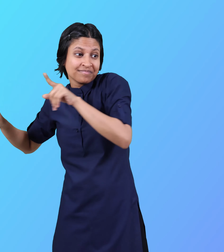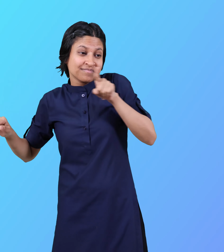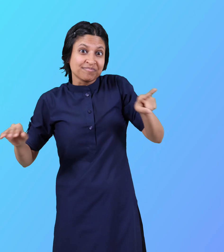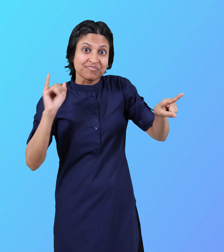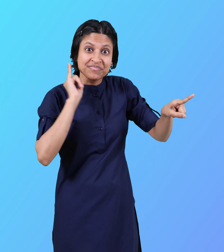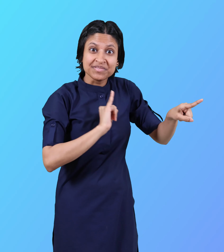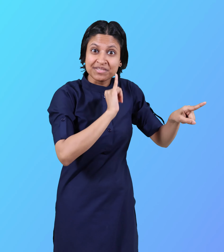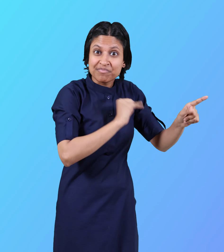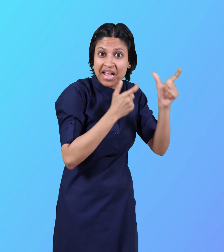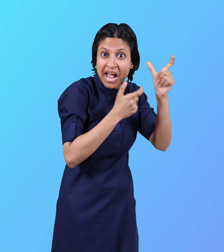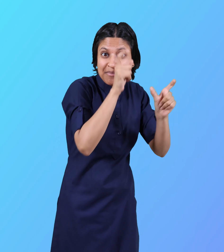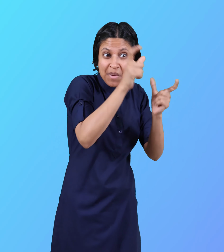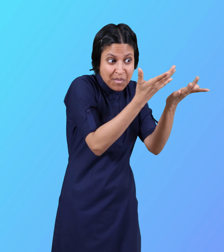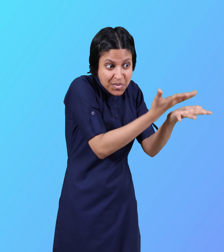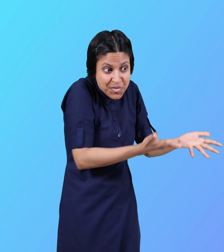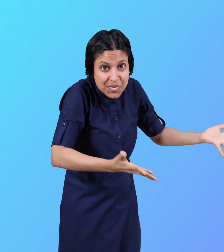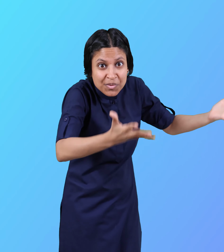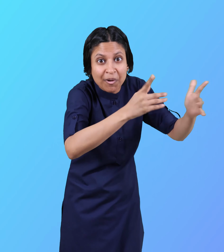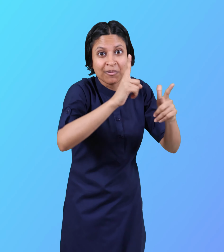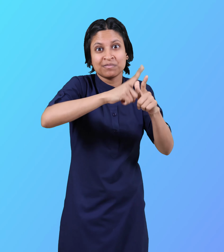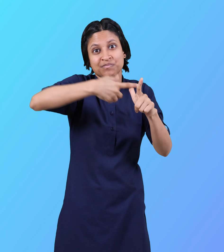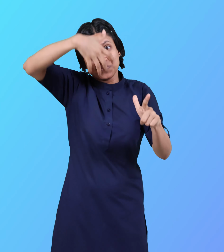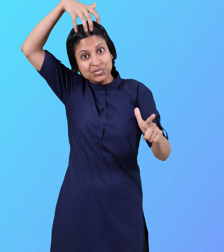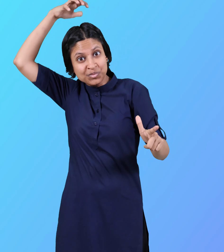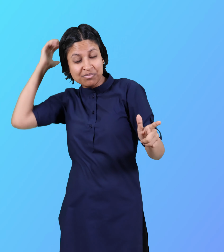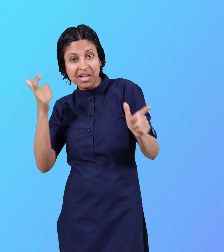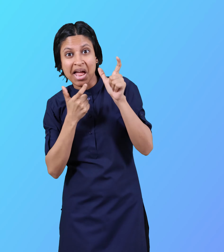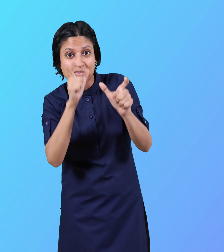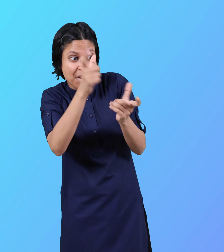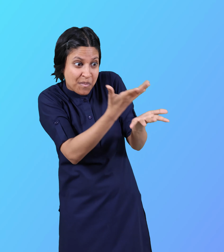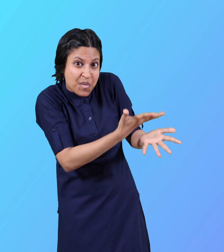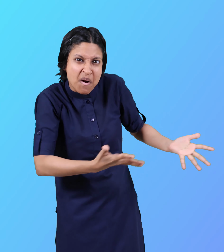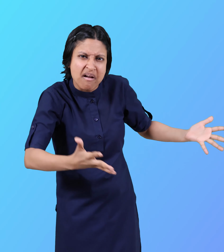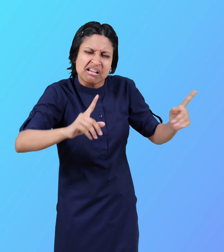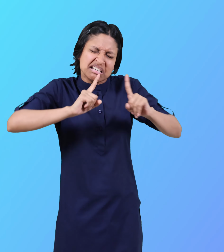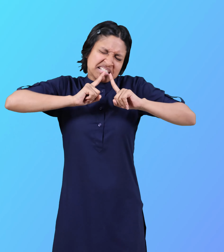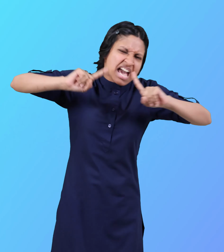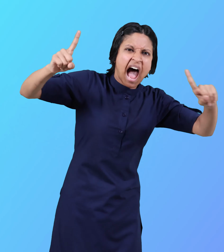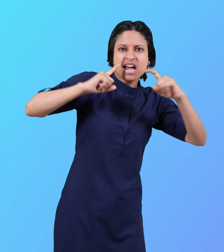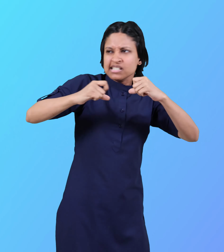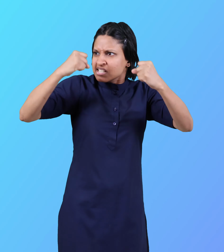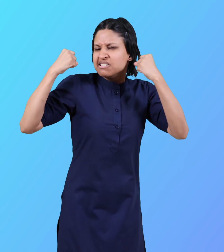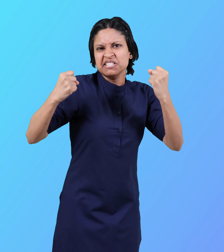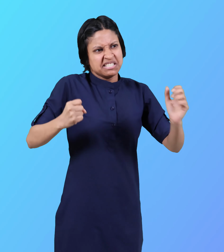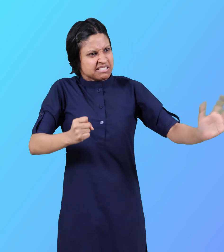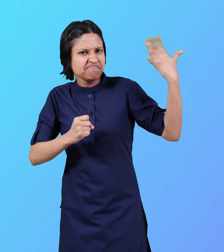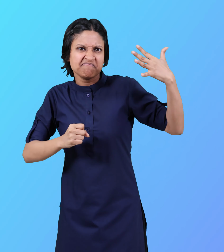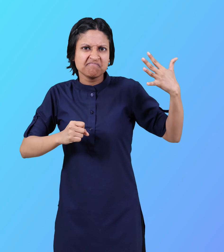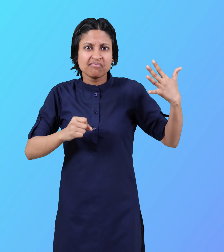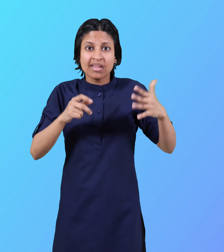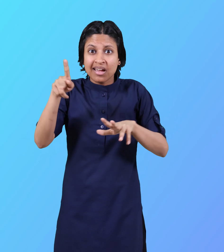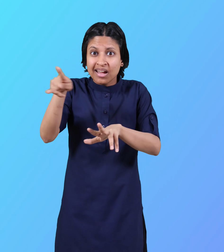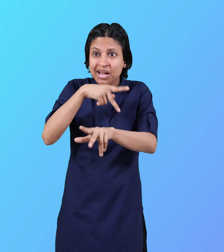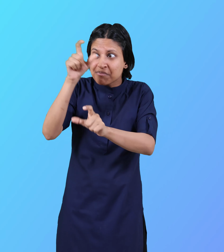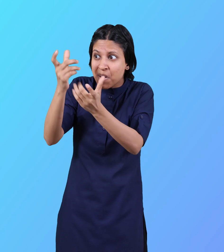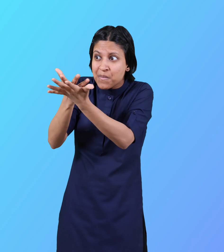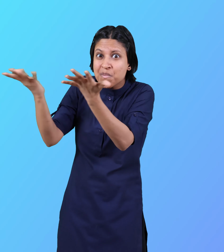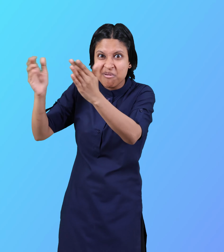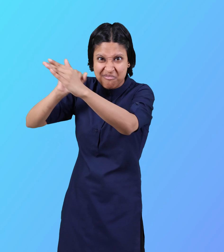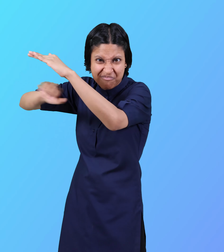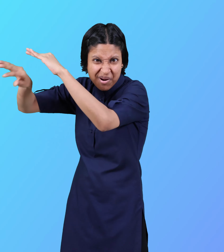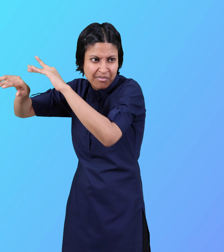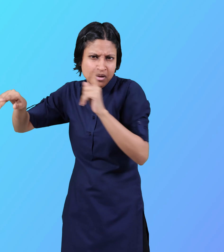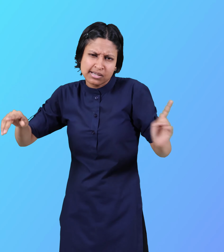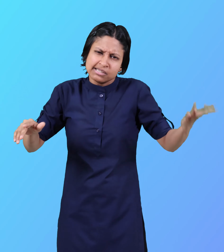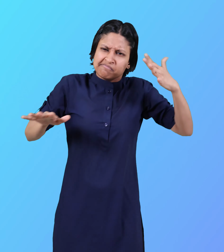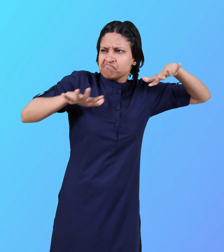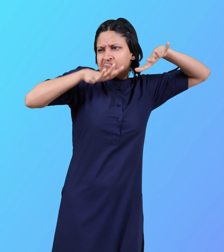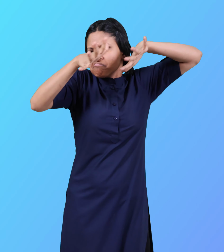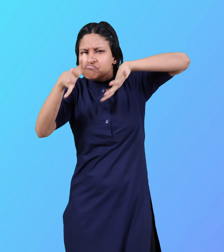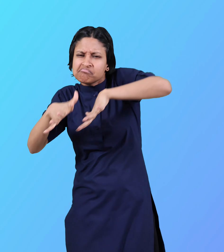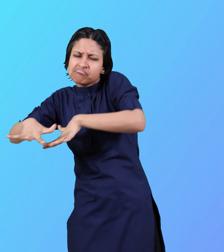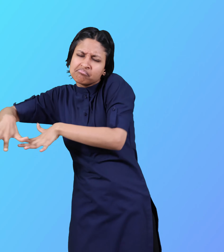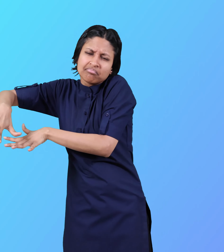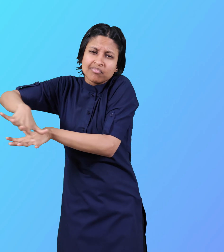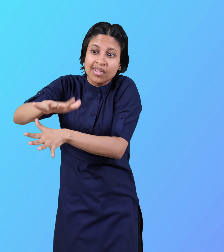The soldiers of Israel and Judah shouted and started chasing the Philistines.